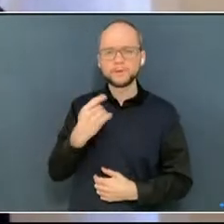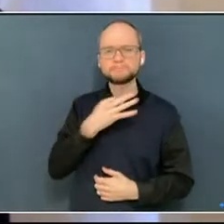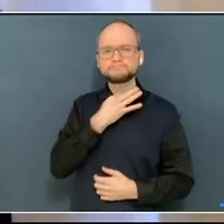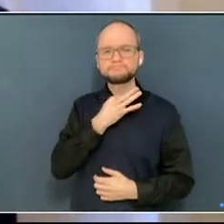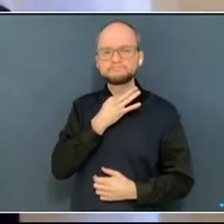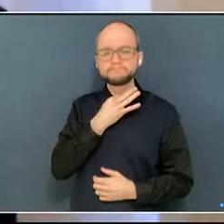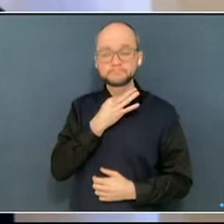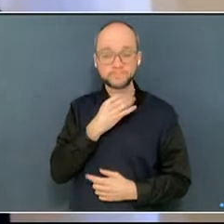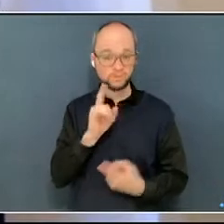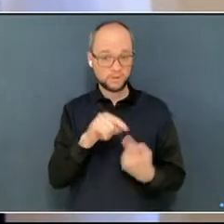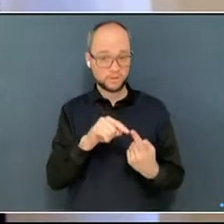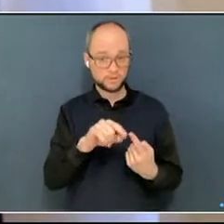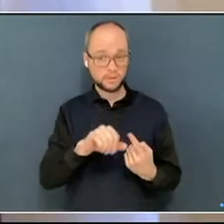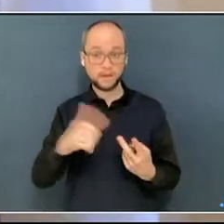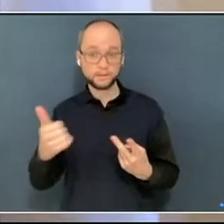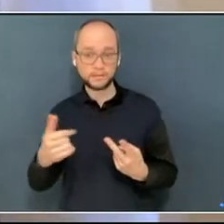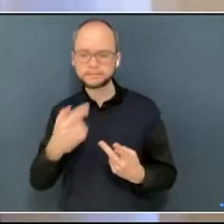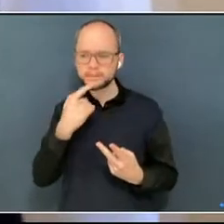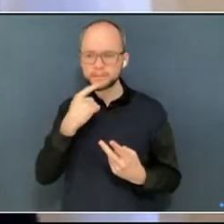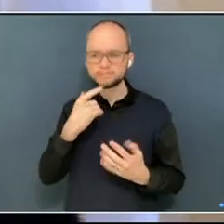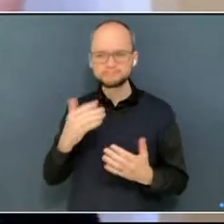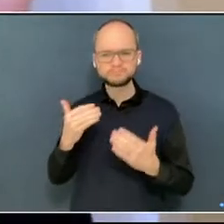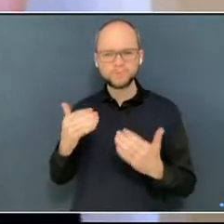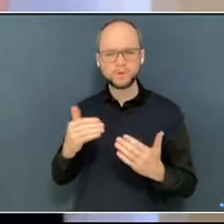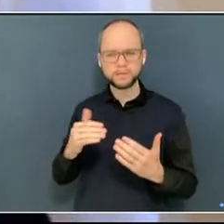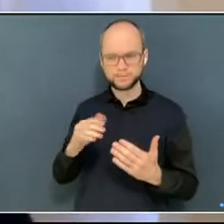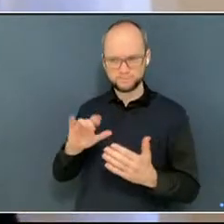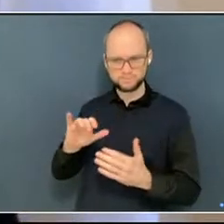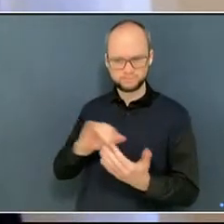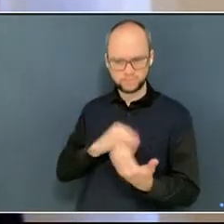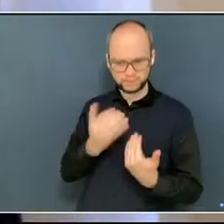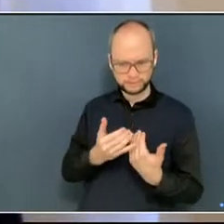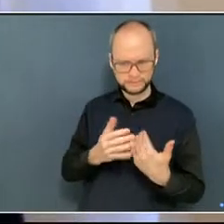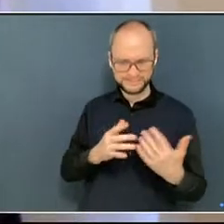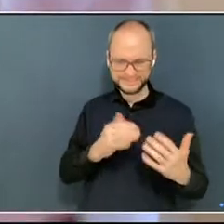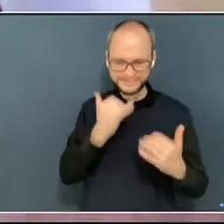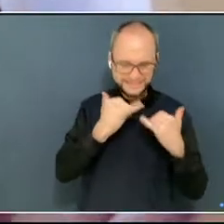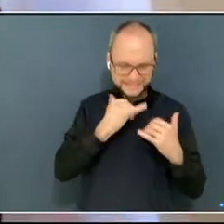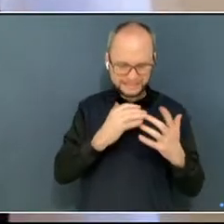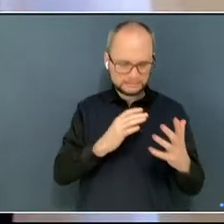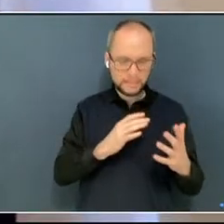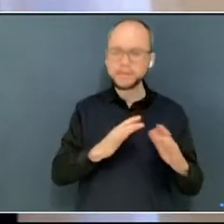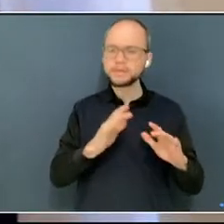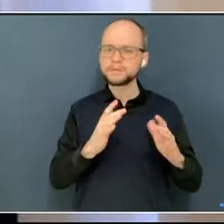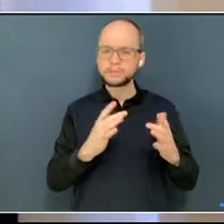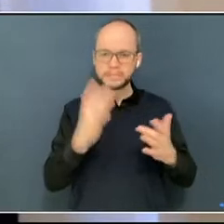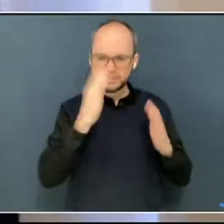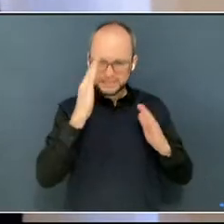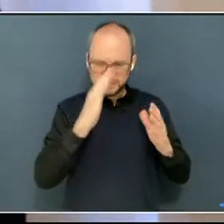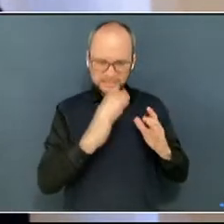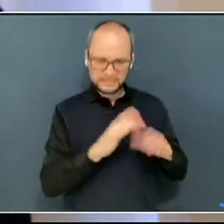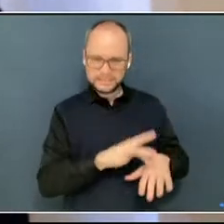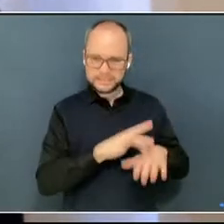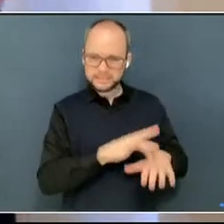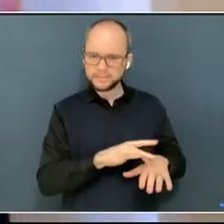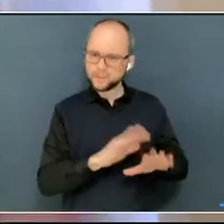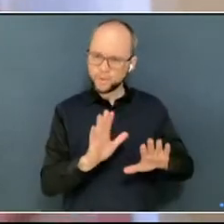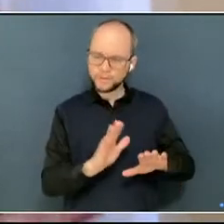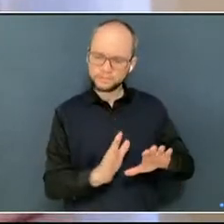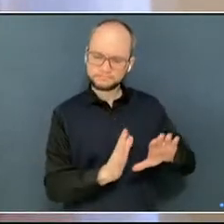move on to the next project. Don't worry if you made mistakes. We all make them. Experience